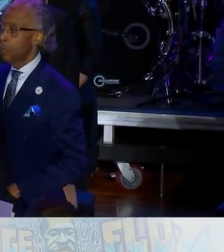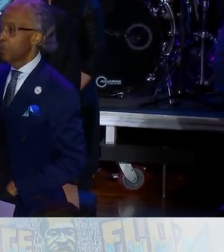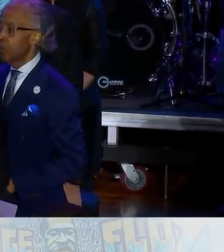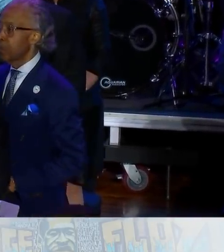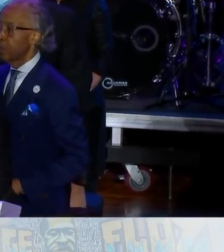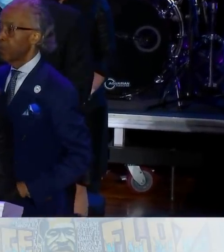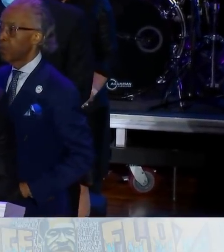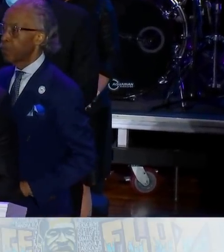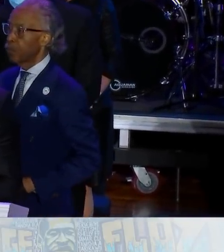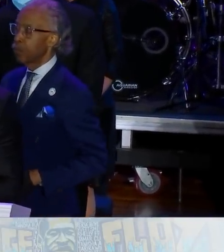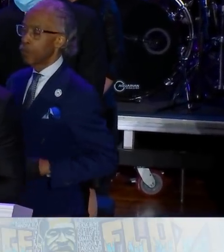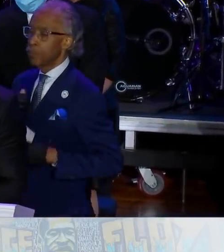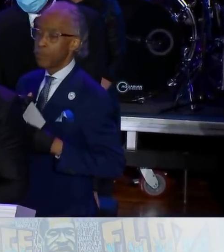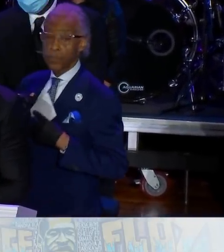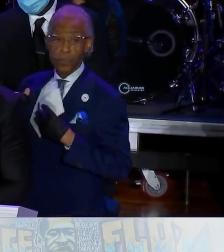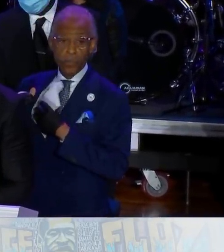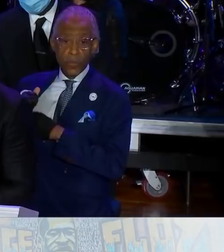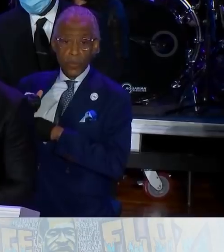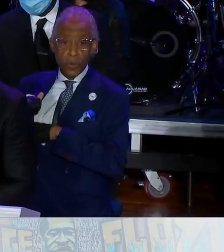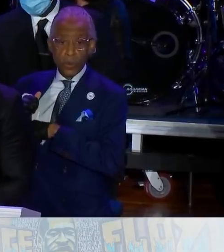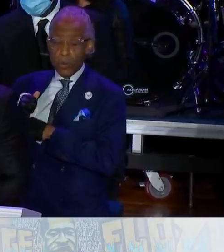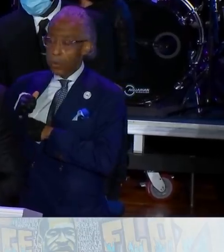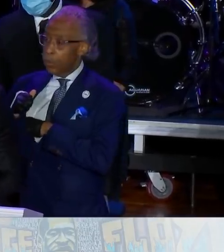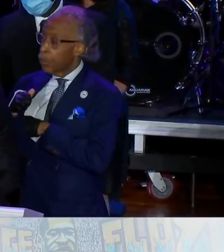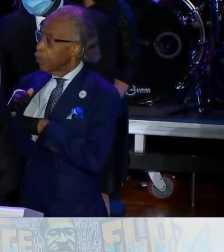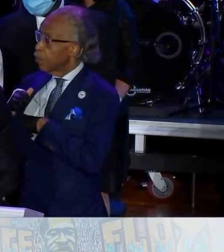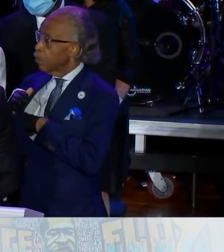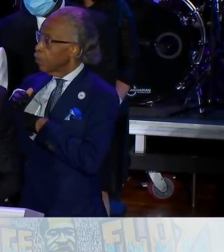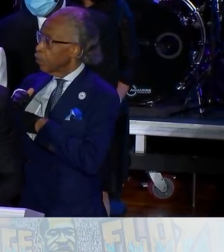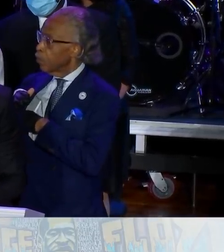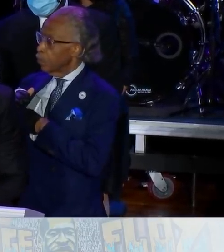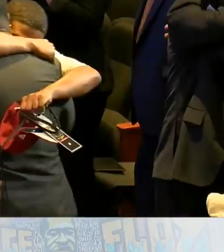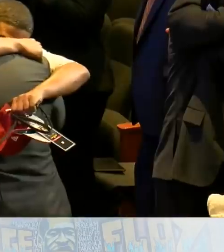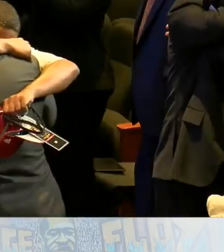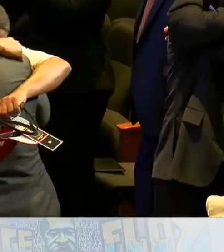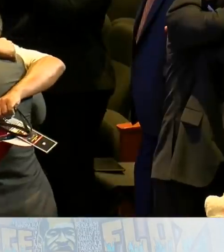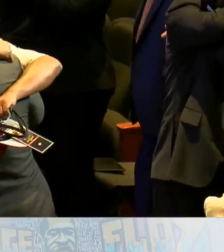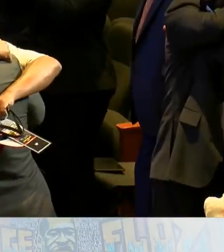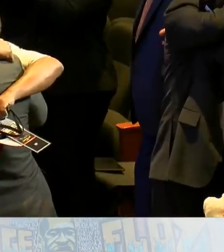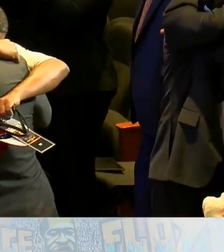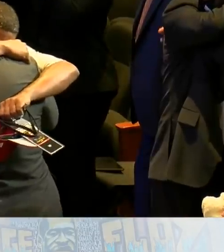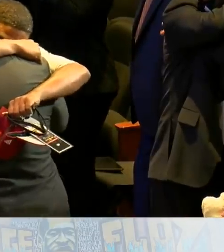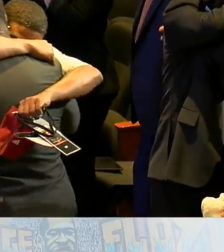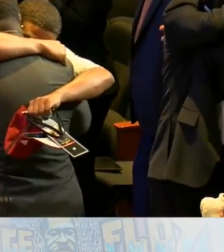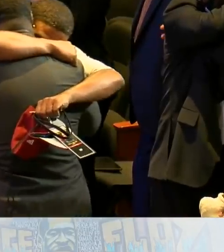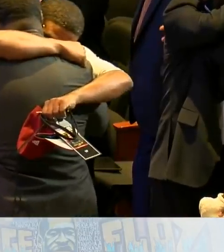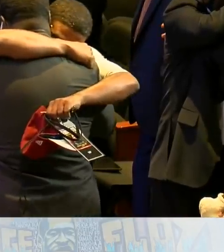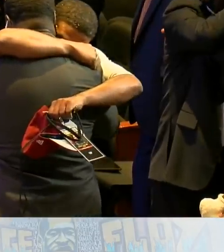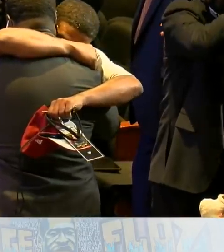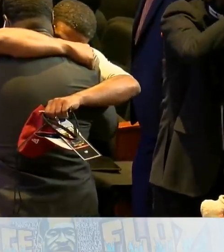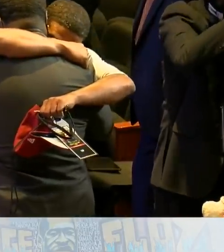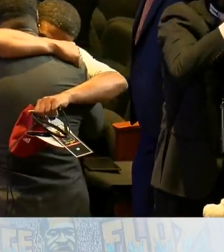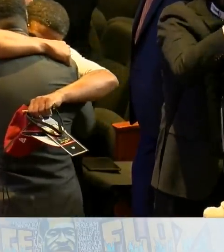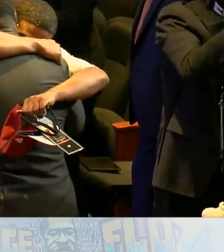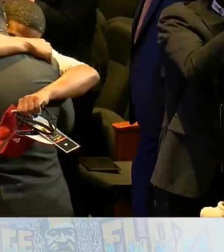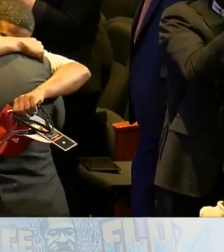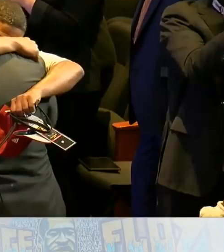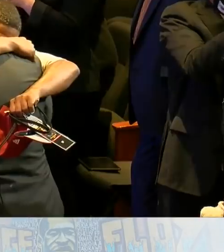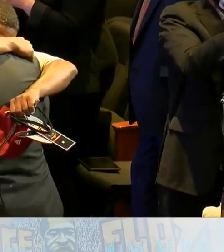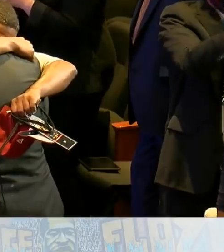EVERYONE ELSE REMAINING RECEIPTS. YOU WILL REMAIN WHERE YOU